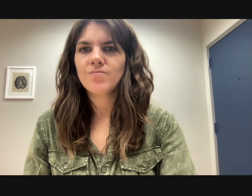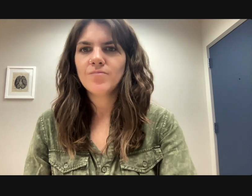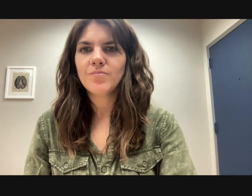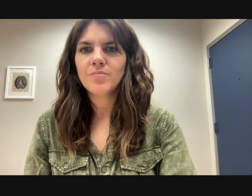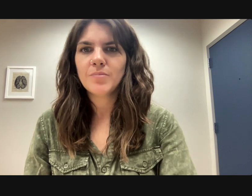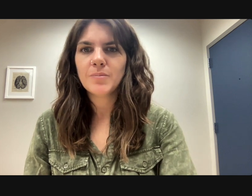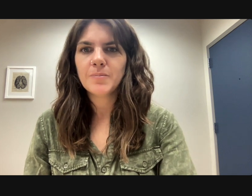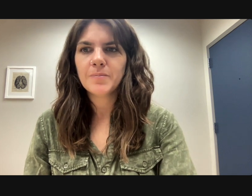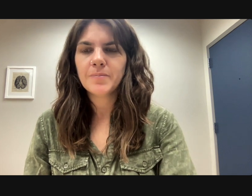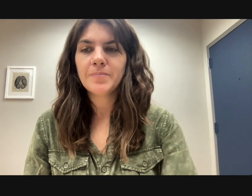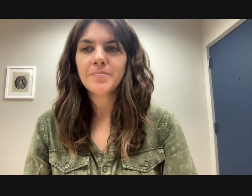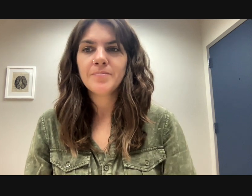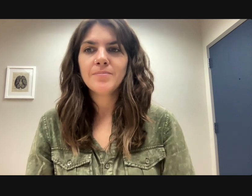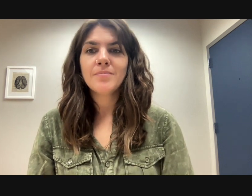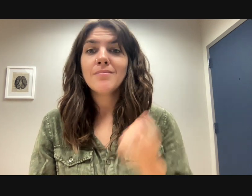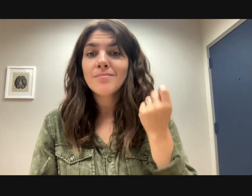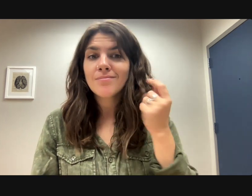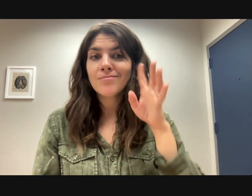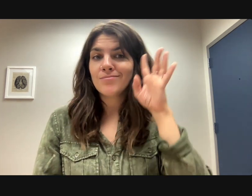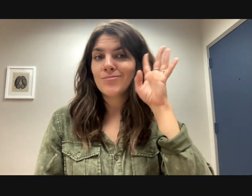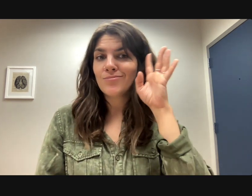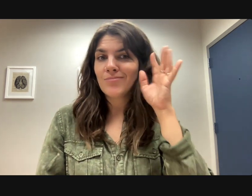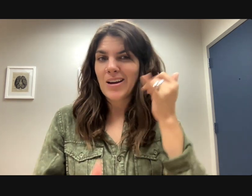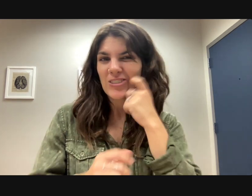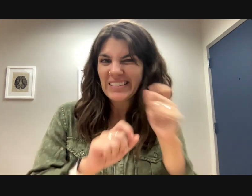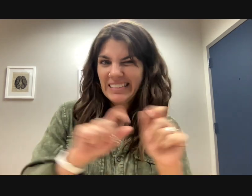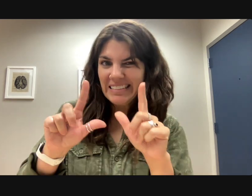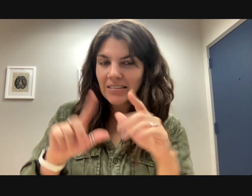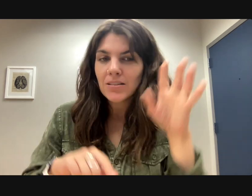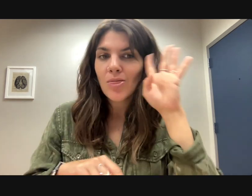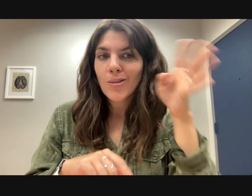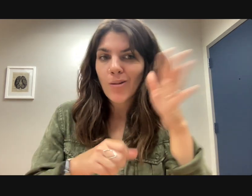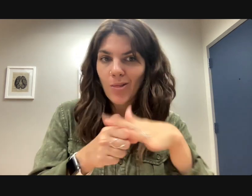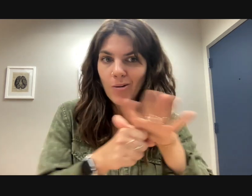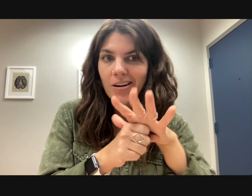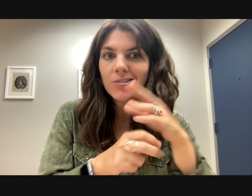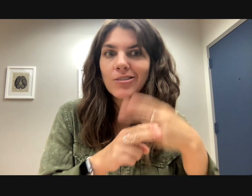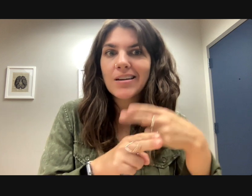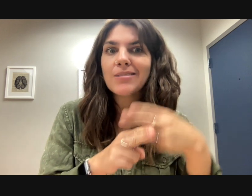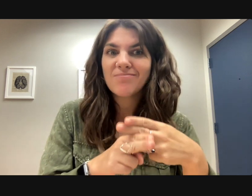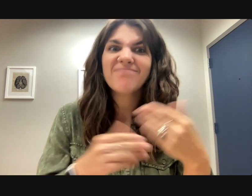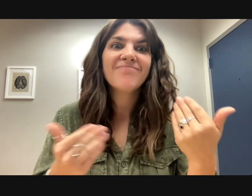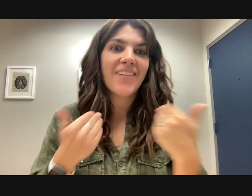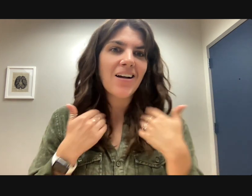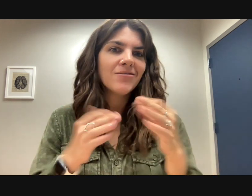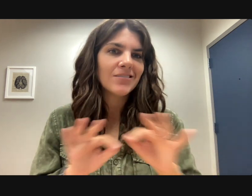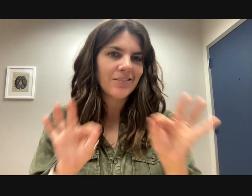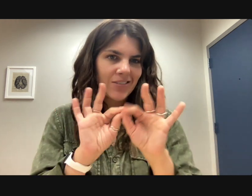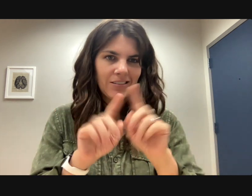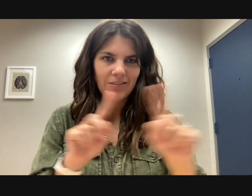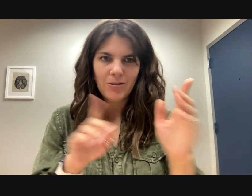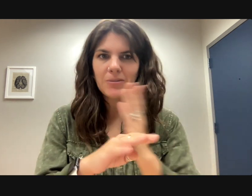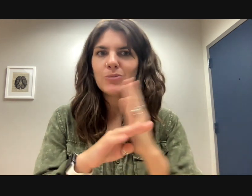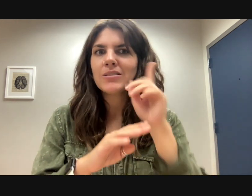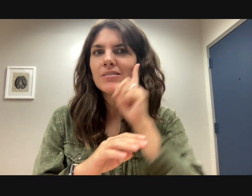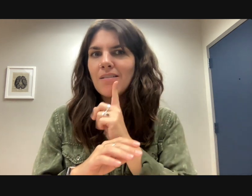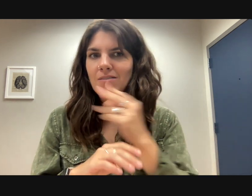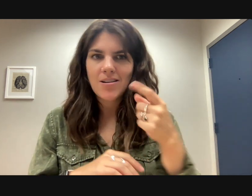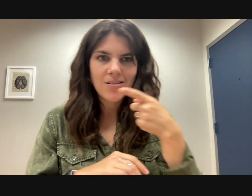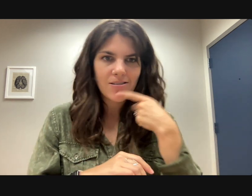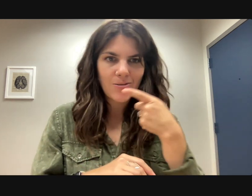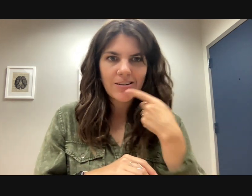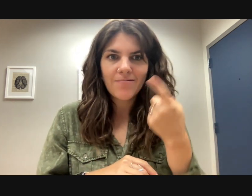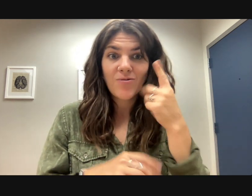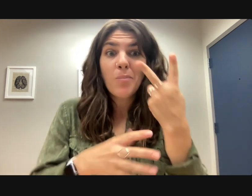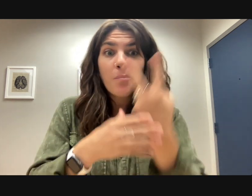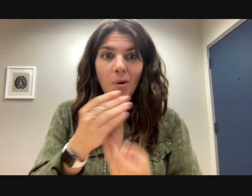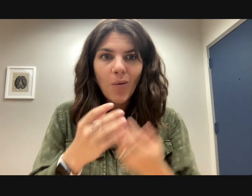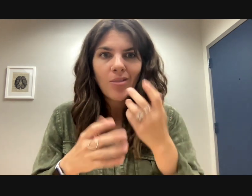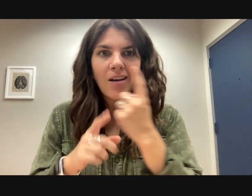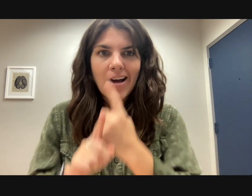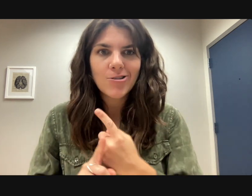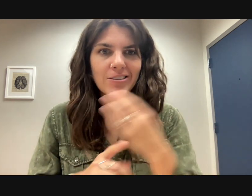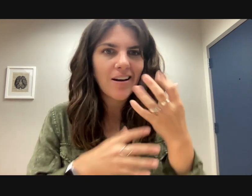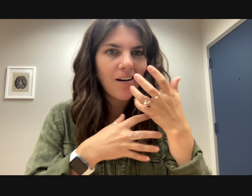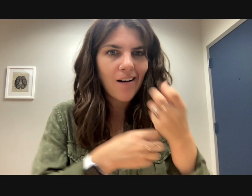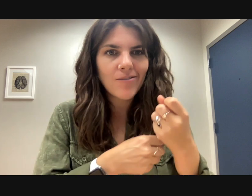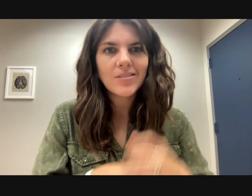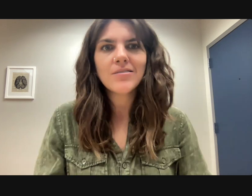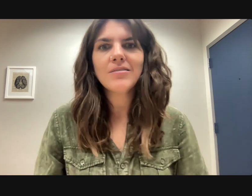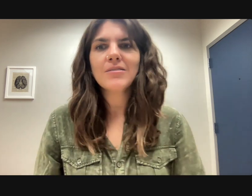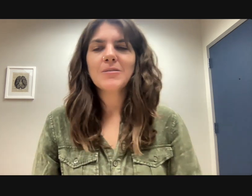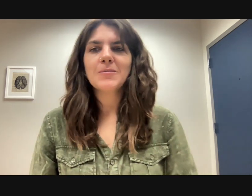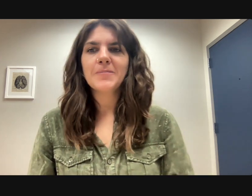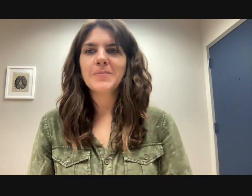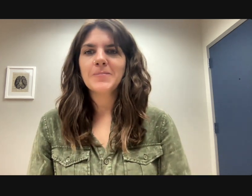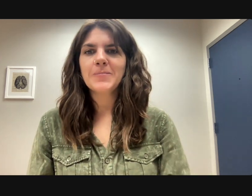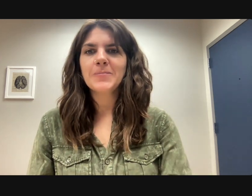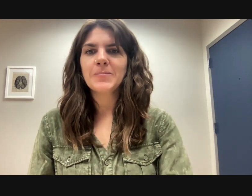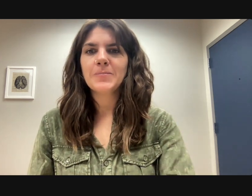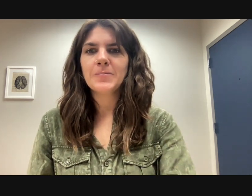Now the figures show Pseudo location names. There was a significant difference between the Deaf and Hearing groups for Accuracy and Confidence.